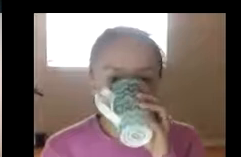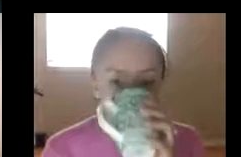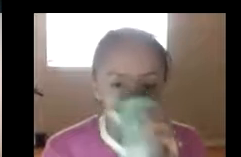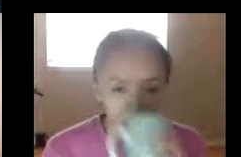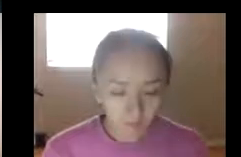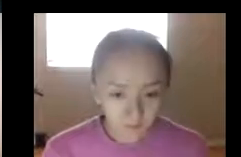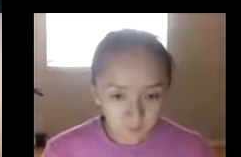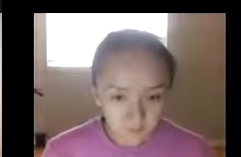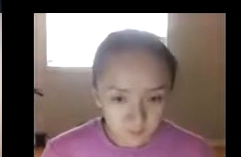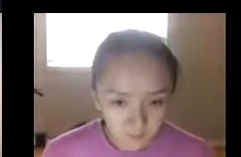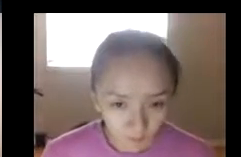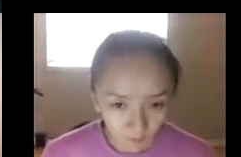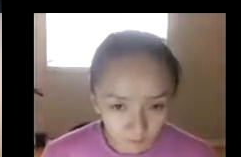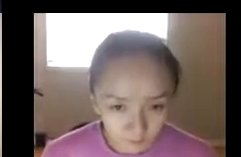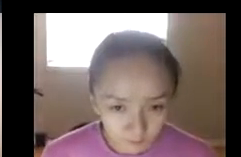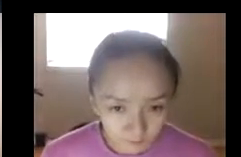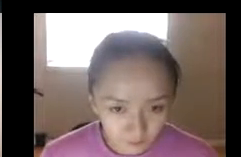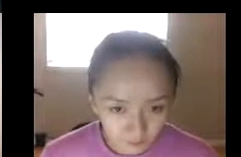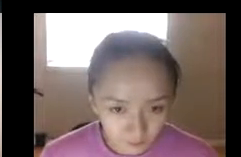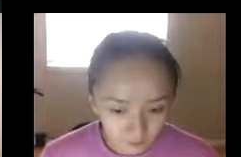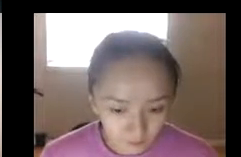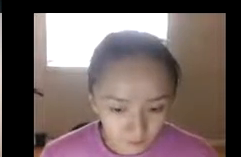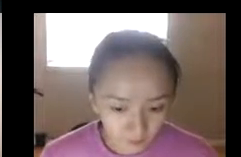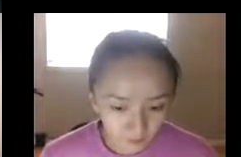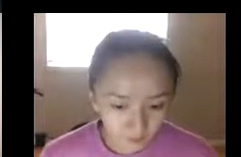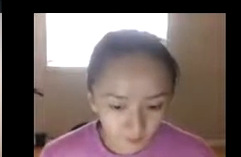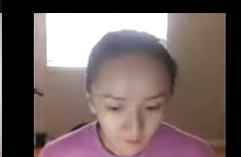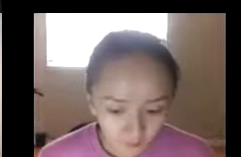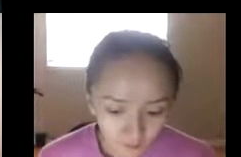that we bear responsibility through our policies